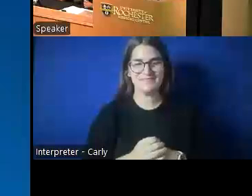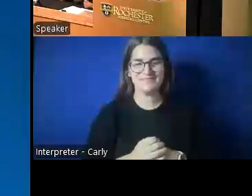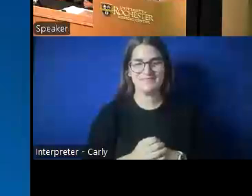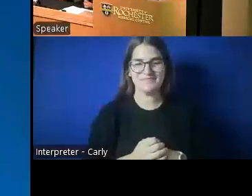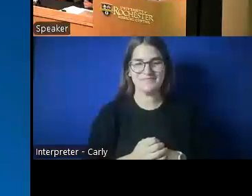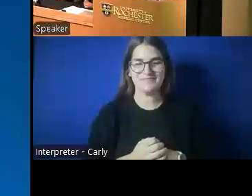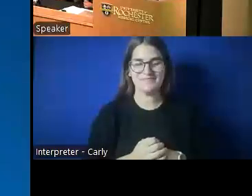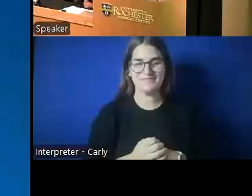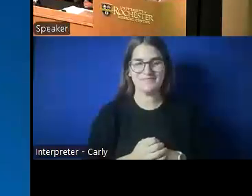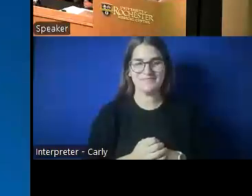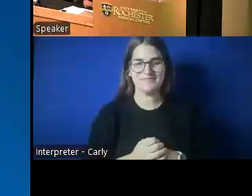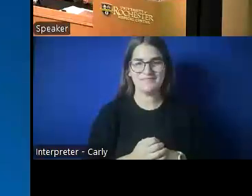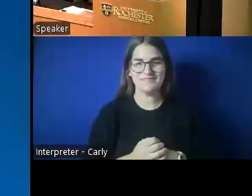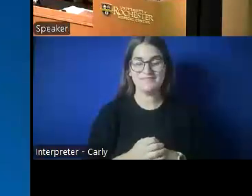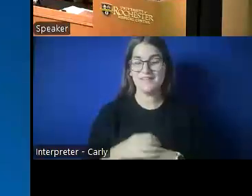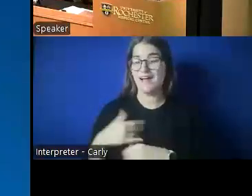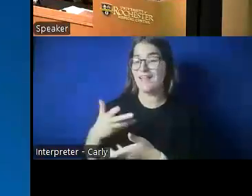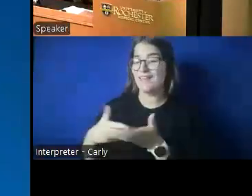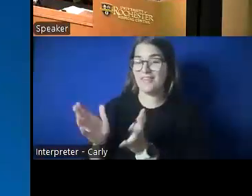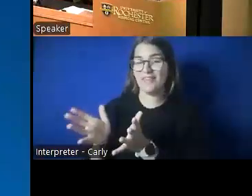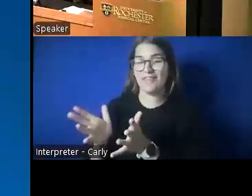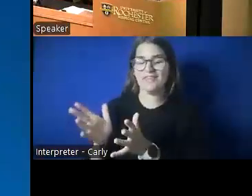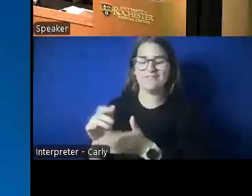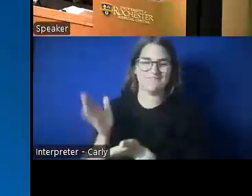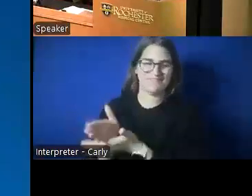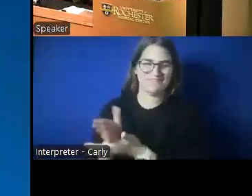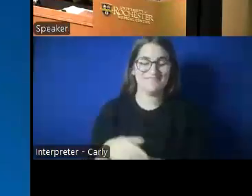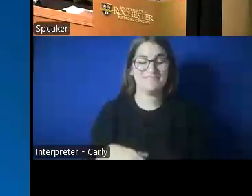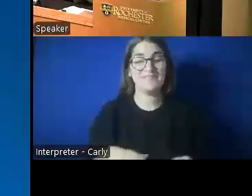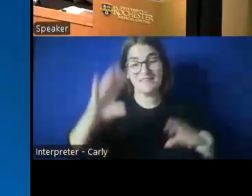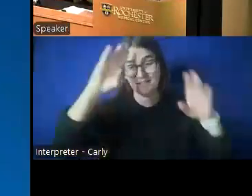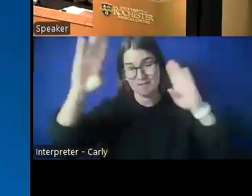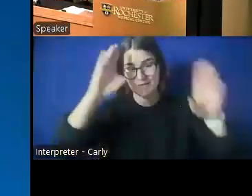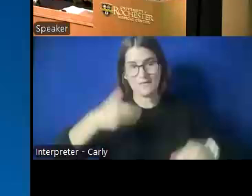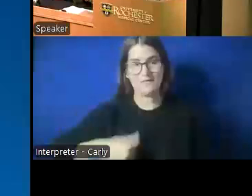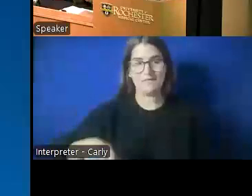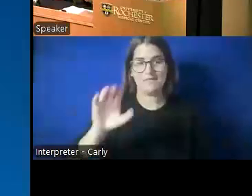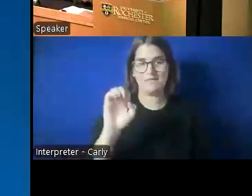with our our social chitchat and um so hello everybody I'm Ellen polishook I'm academic